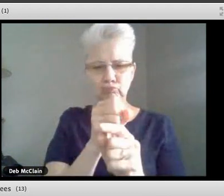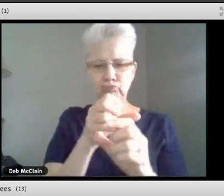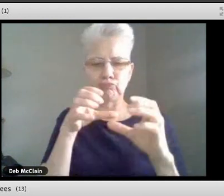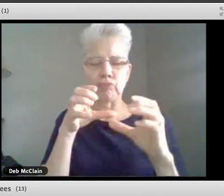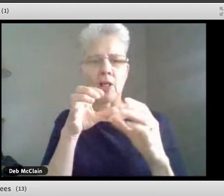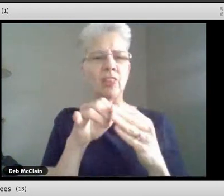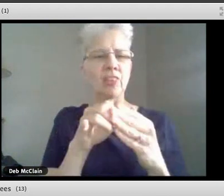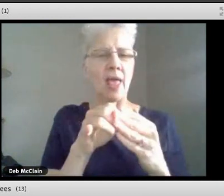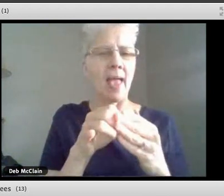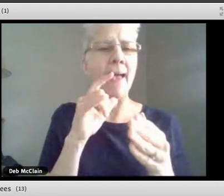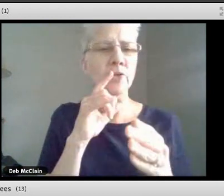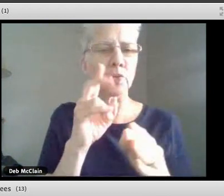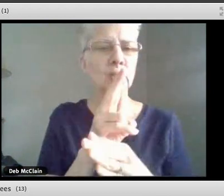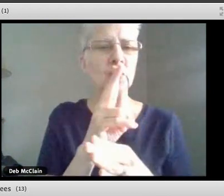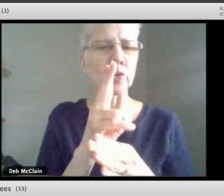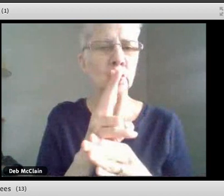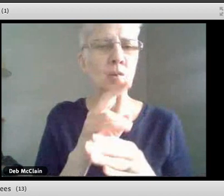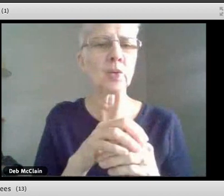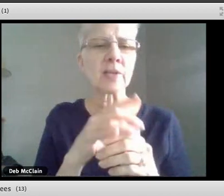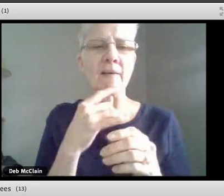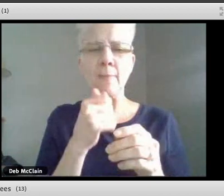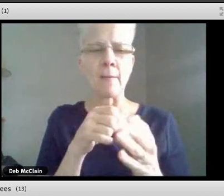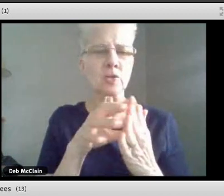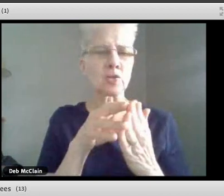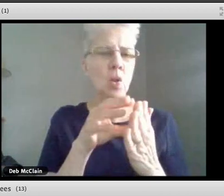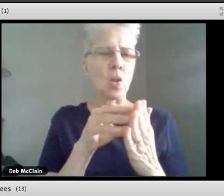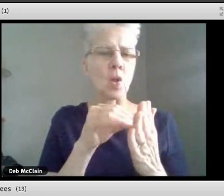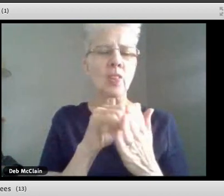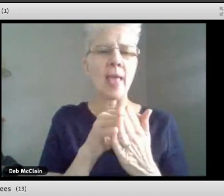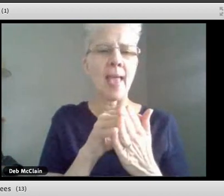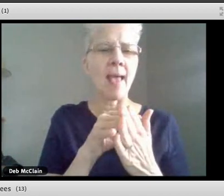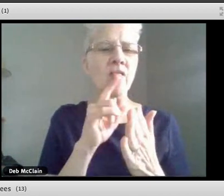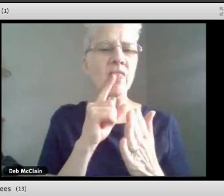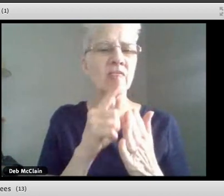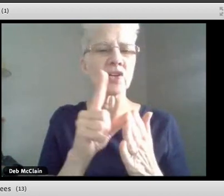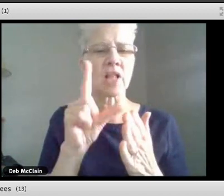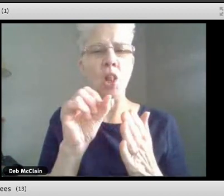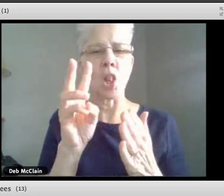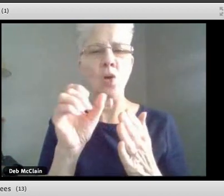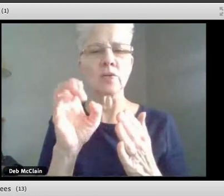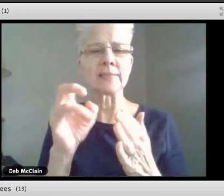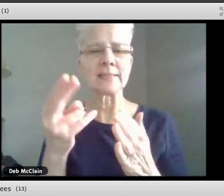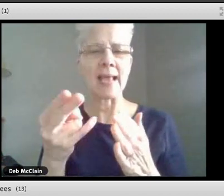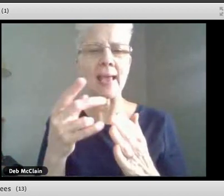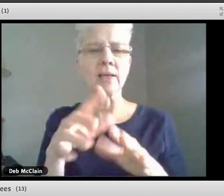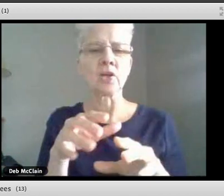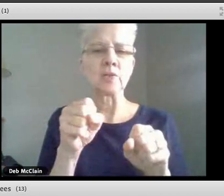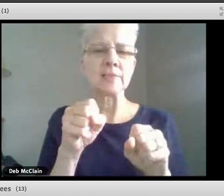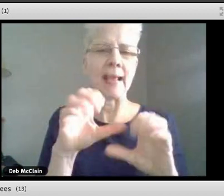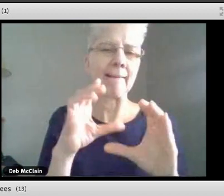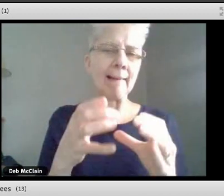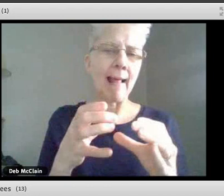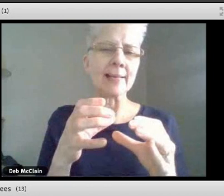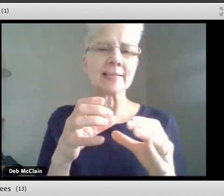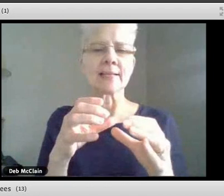I haven't been able to learn it. There's low-tech. You know, you can tape your classes. There's all kinds of apps out there that you can now